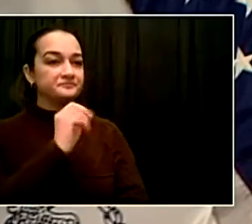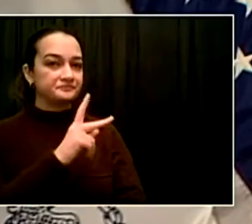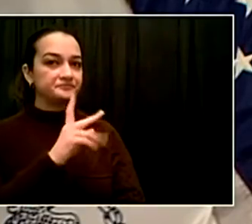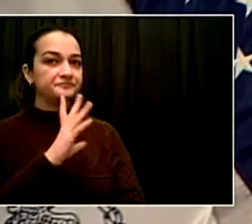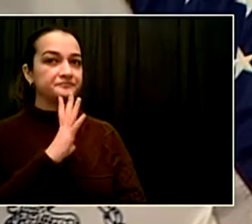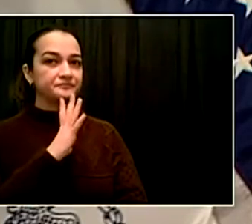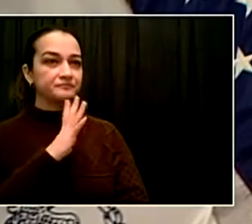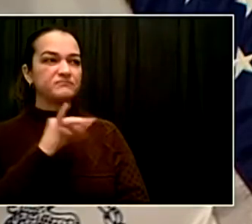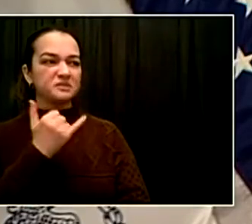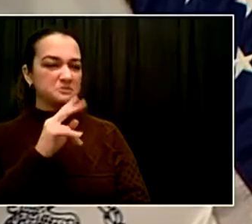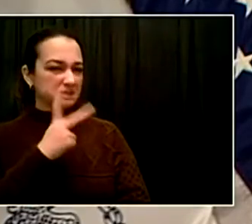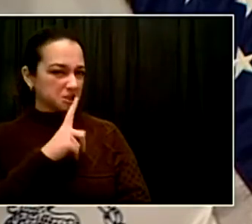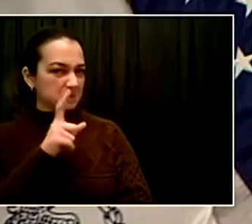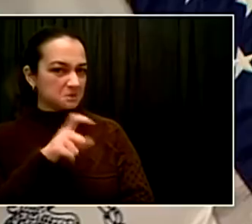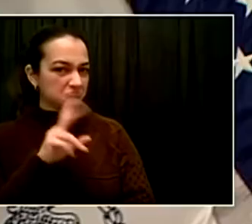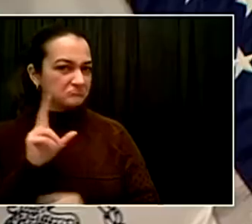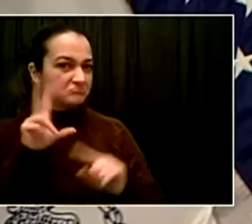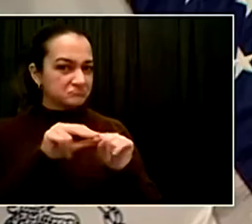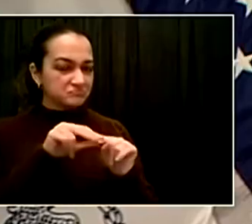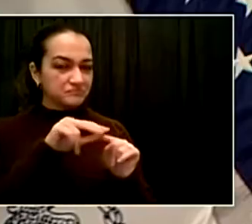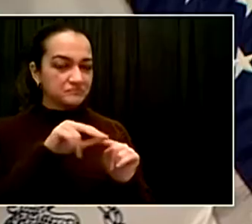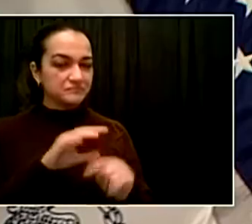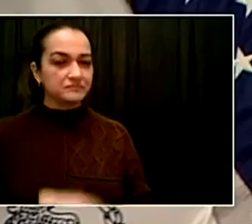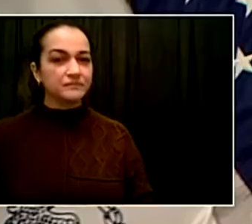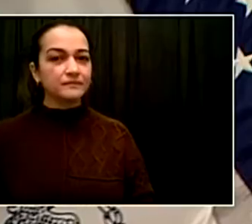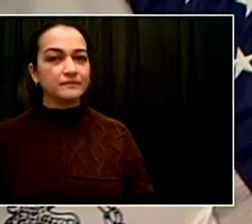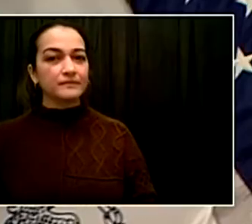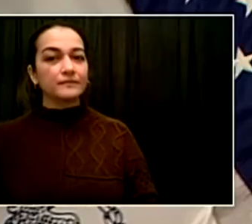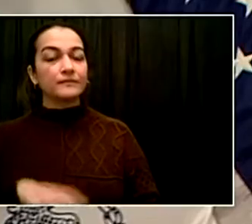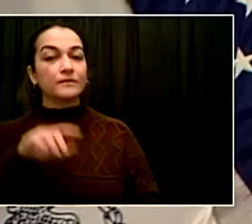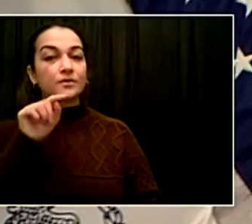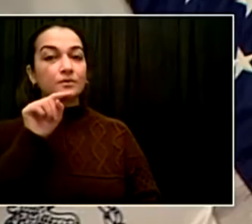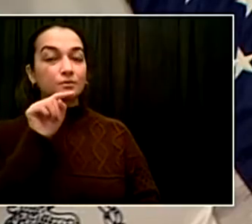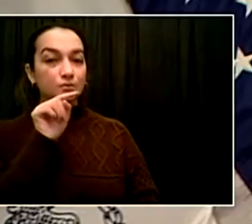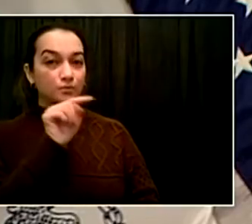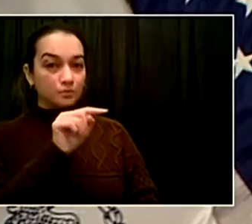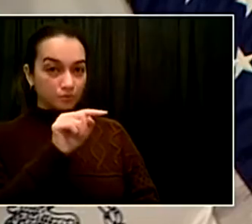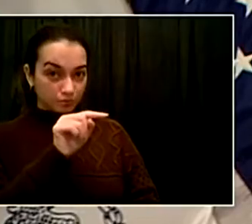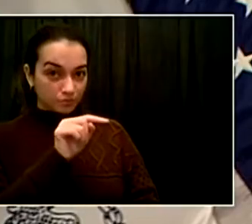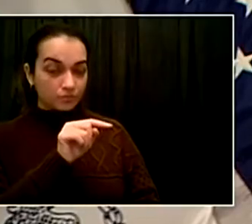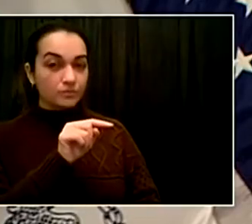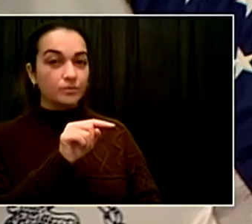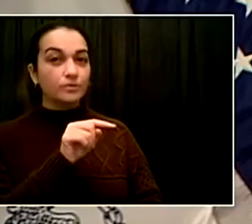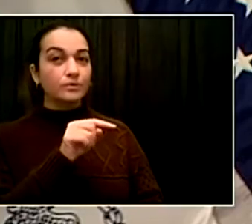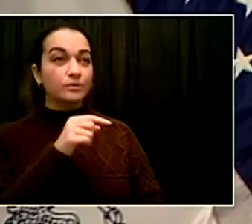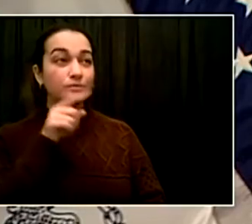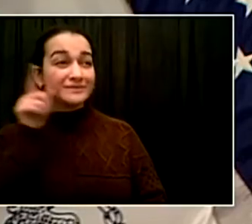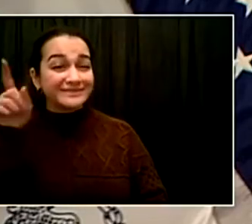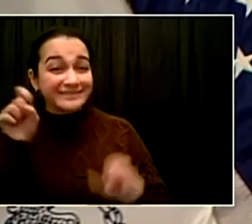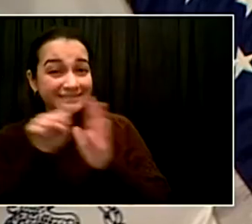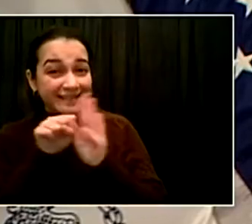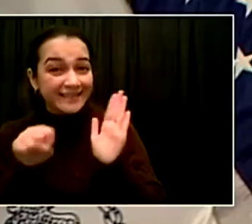JUST A FOLLOW UP. THERE'S BEEN A FOCUS OF YOUR ADMINISTRATION AND THE STATE TO